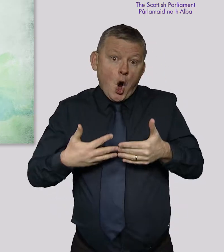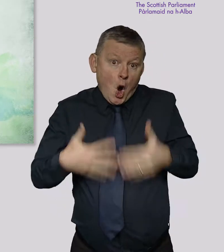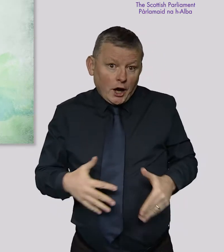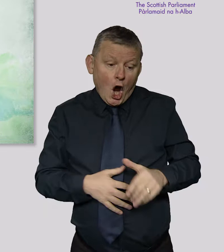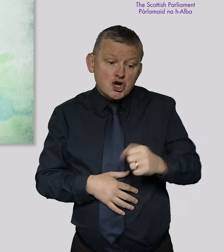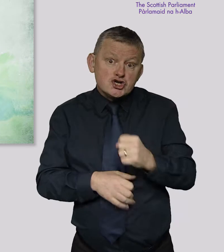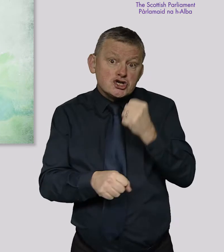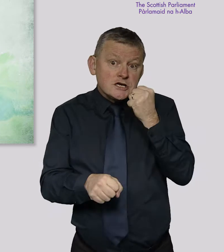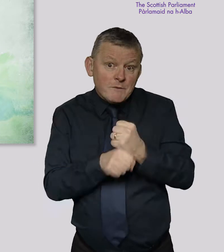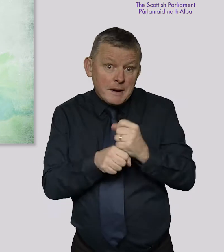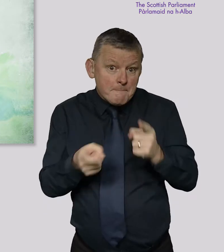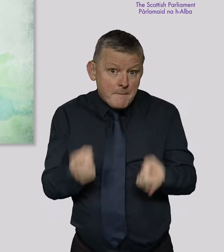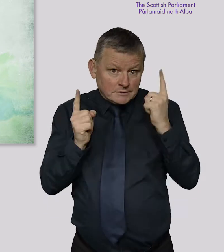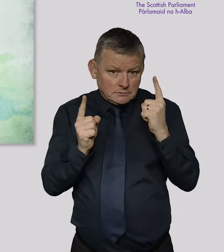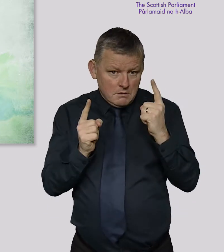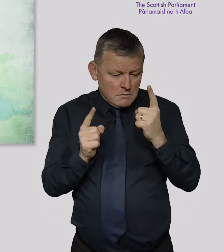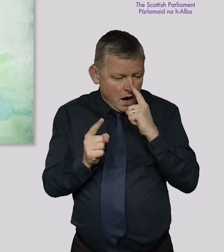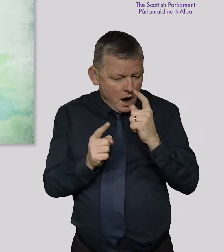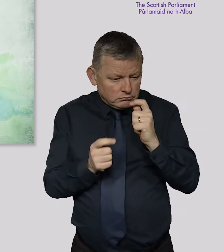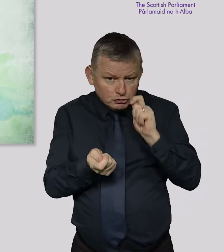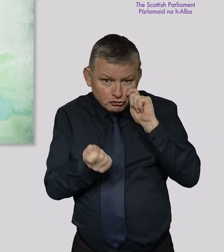Only Scottish Government Ministers can propose amendments